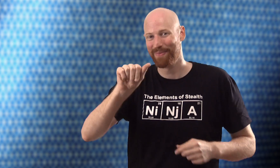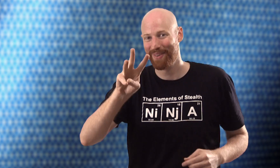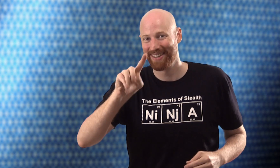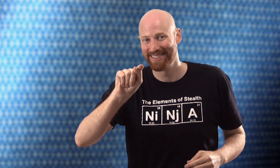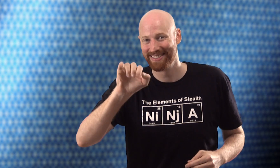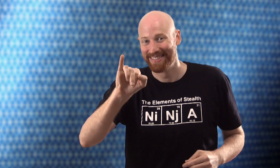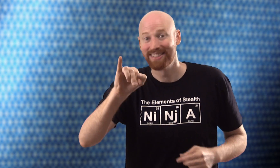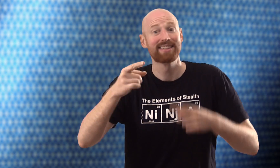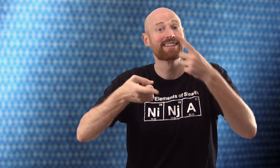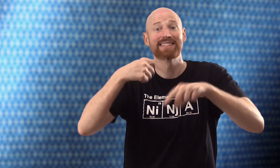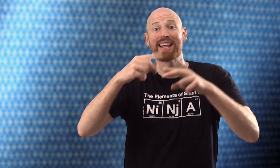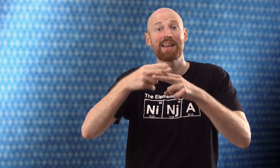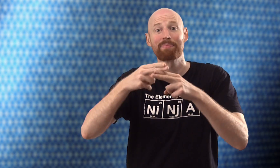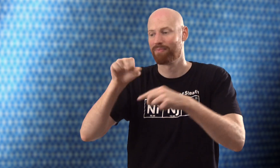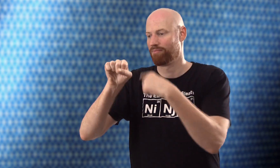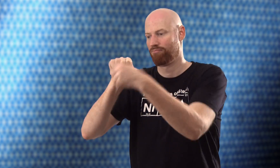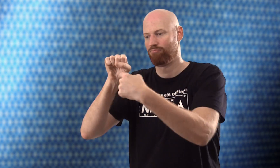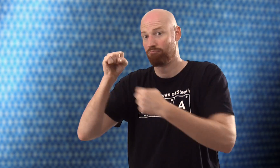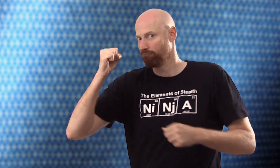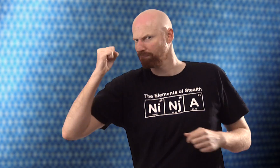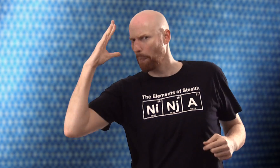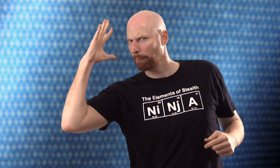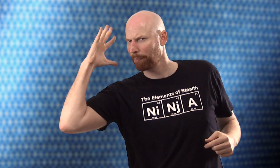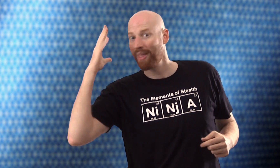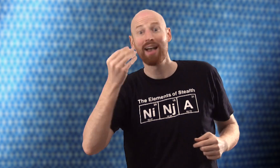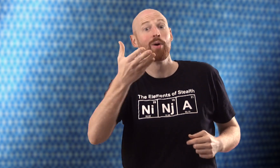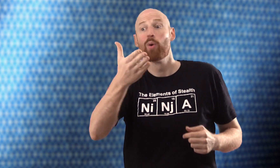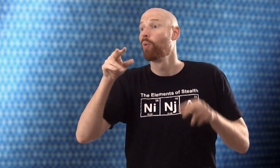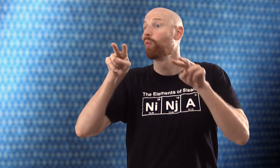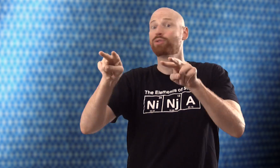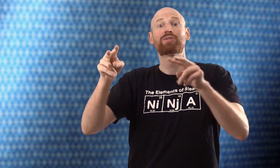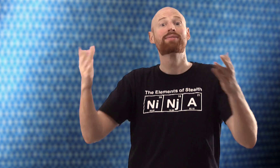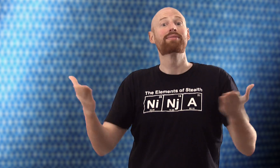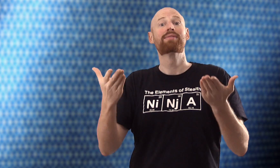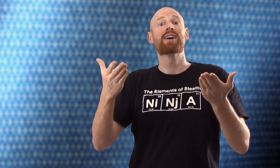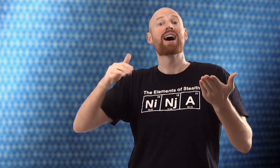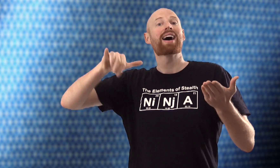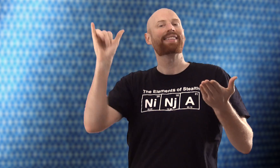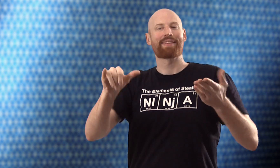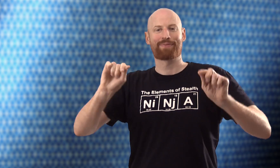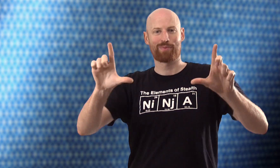My name's Awti; this is my name sign; and you're watching That!Vlog.